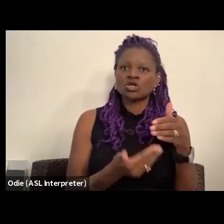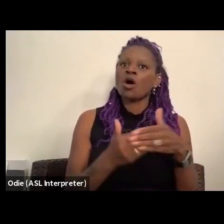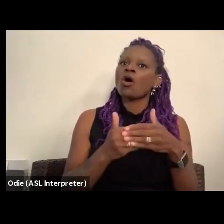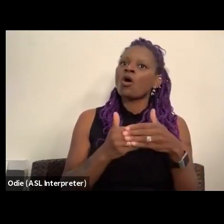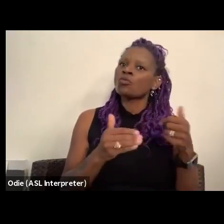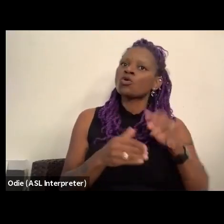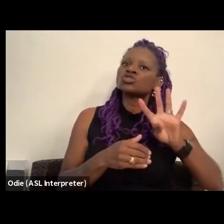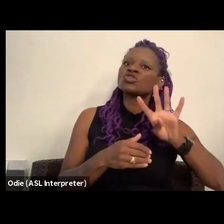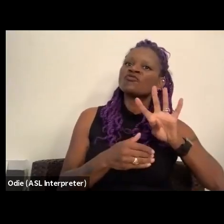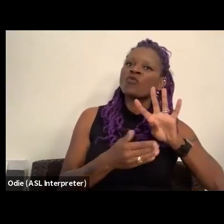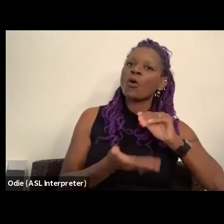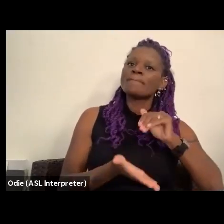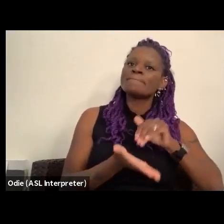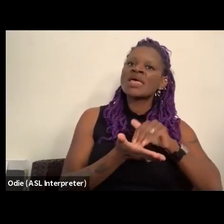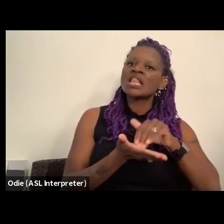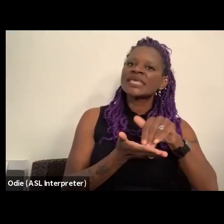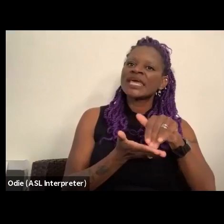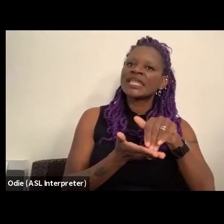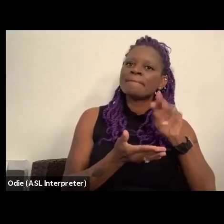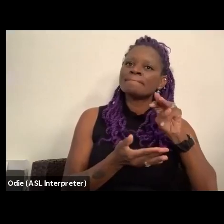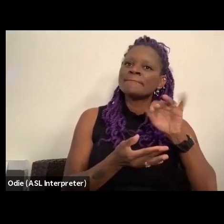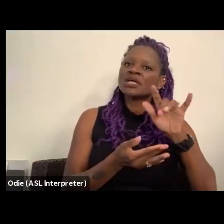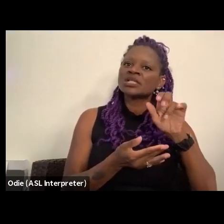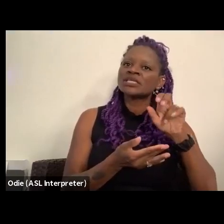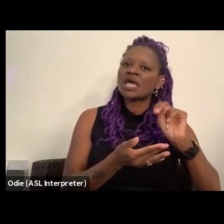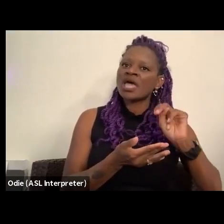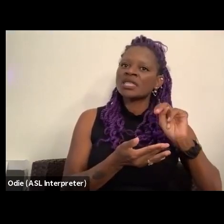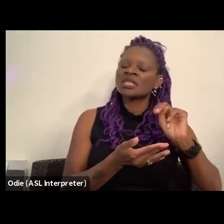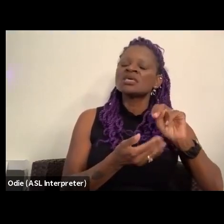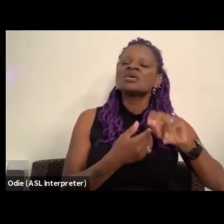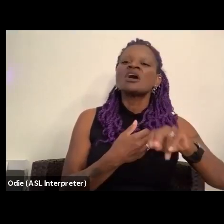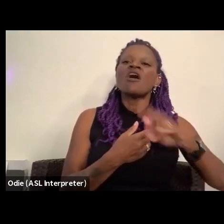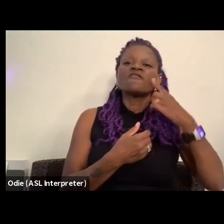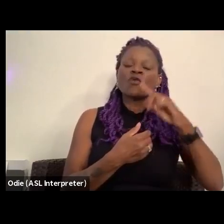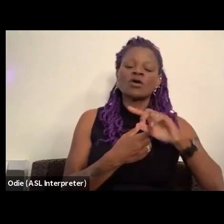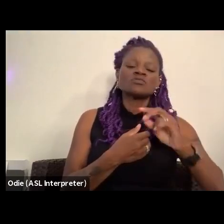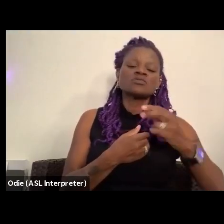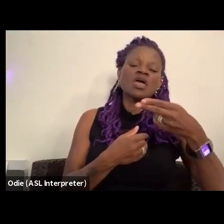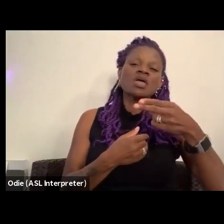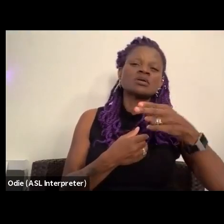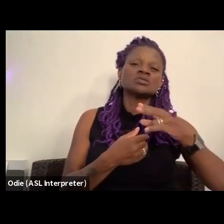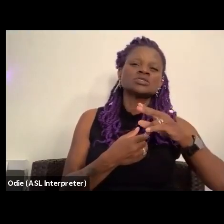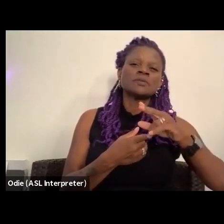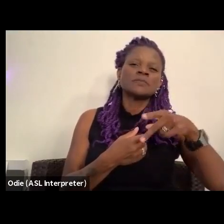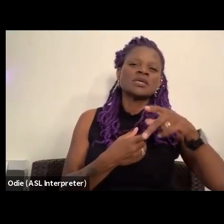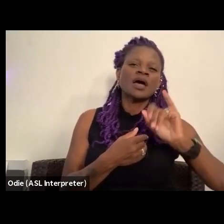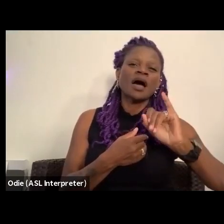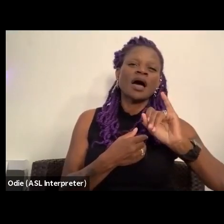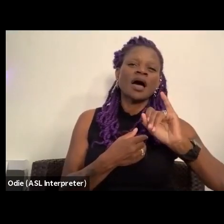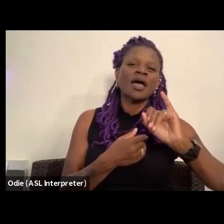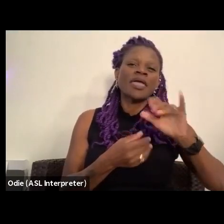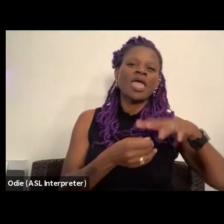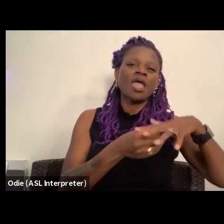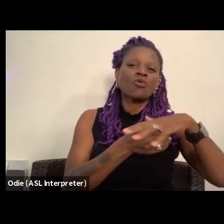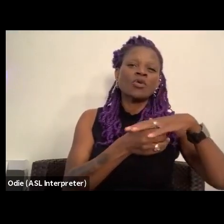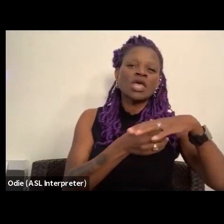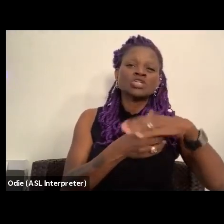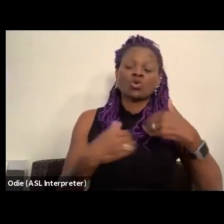The goal from the governor's office for the for the areas, the focus area, we had that two million, which really opened up